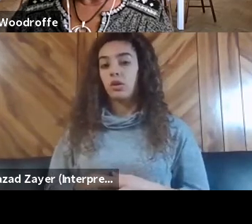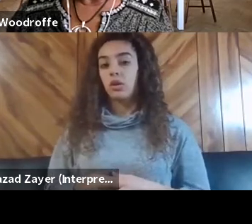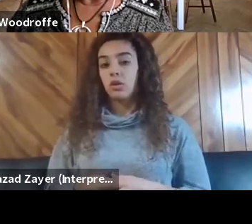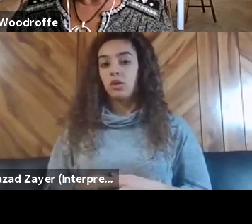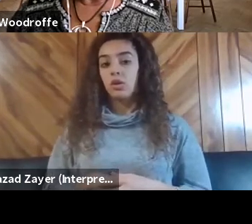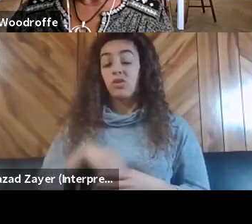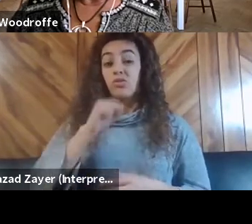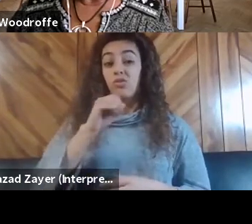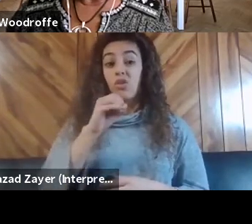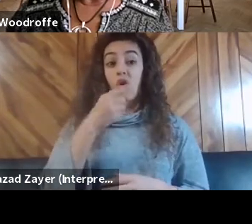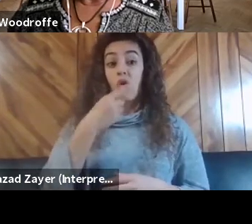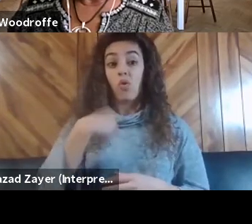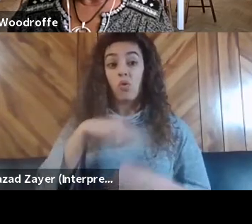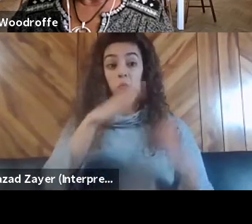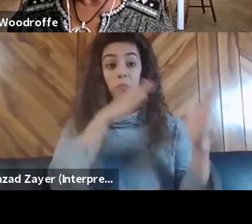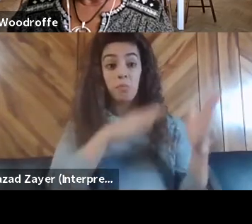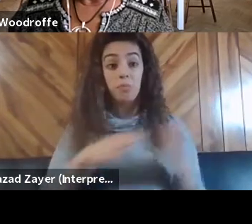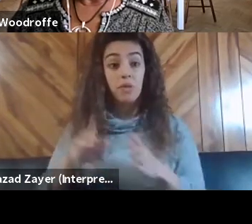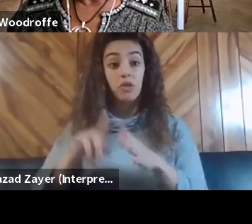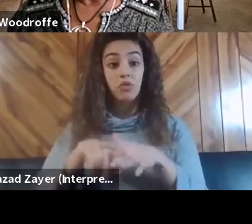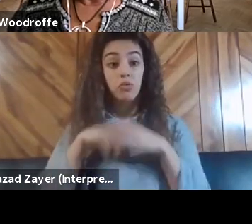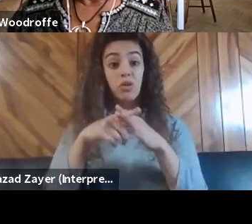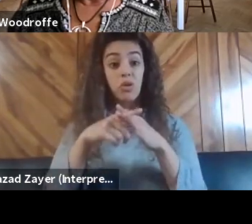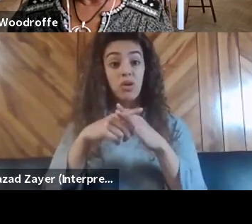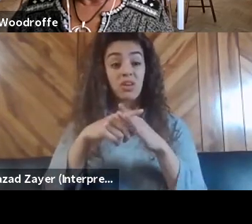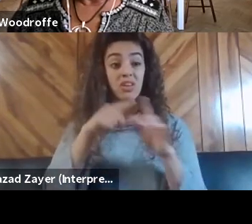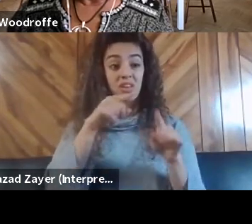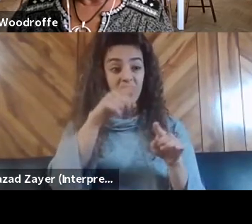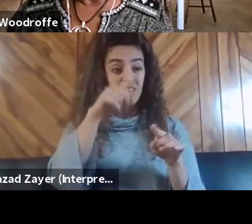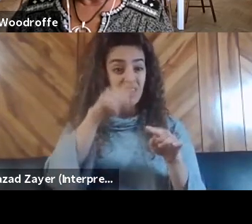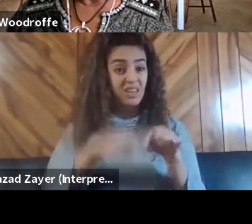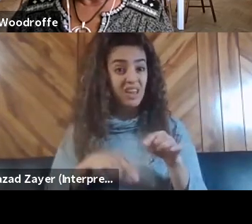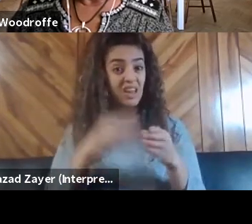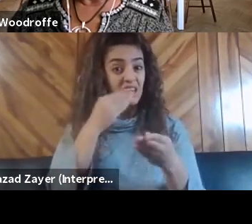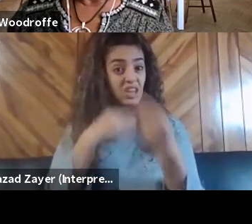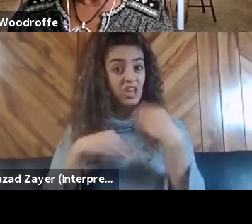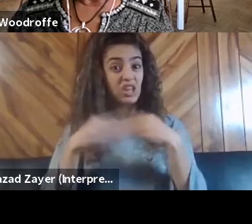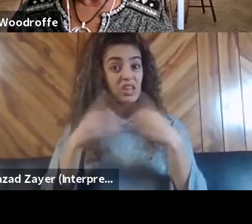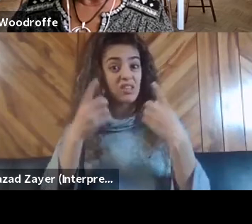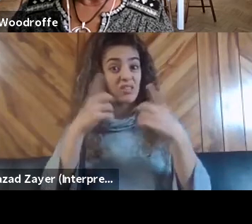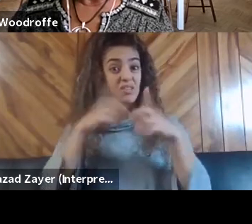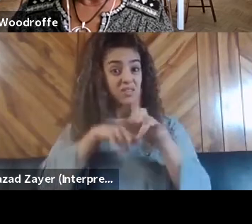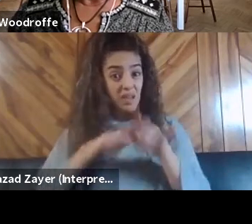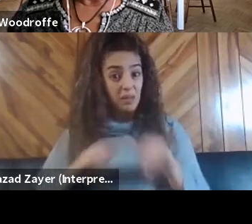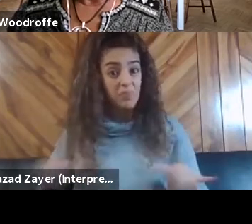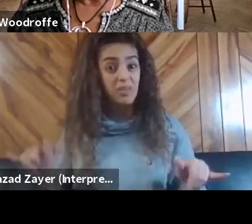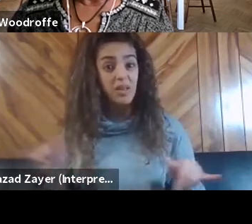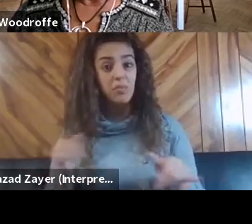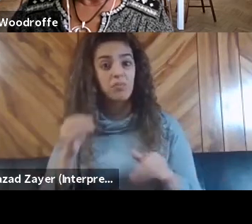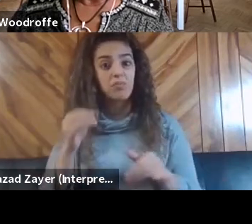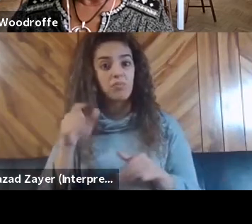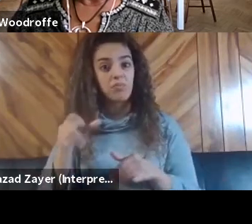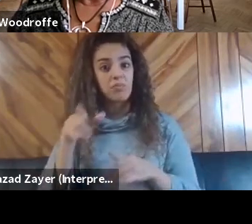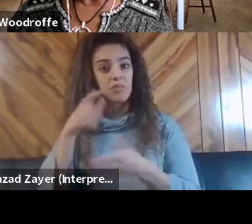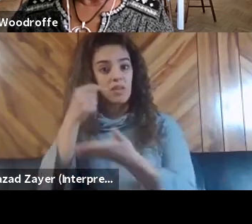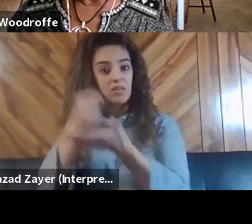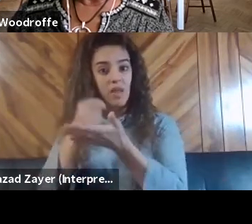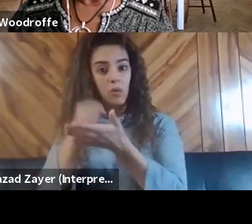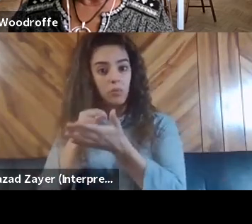listen, why can't he eat while the session is going on and that was for like a day or two, whatever. The fact of the matter